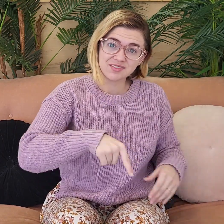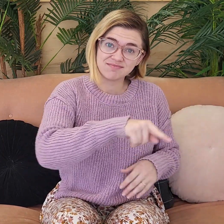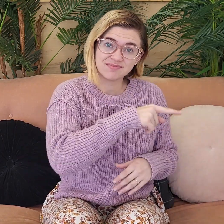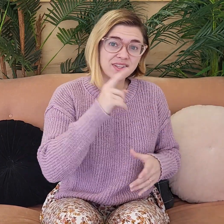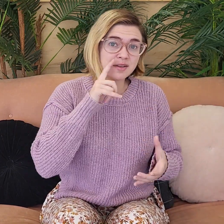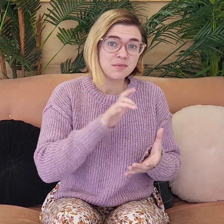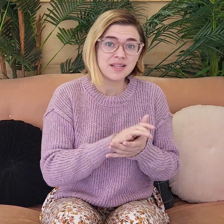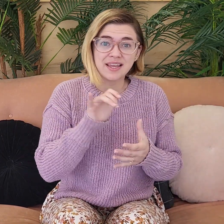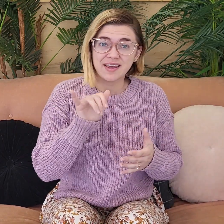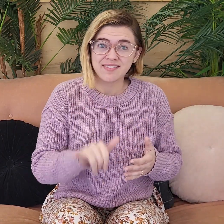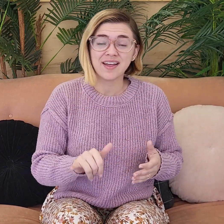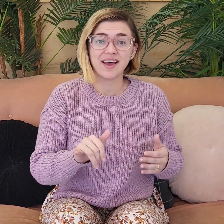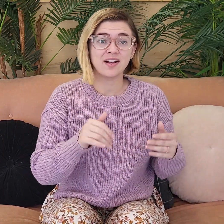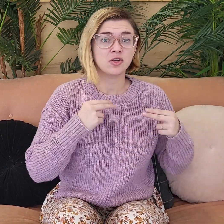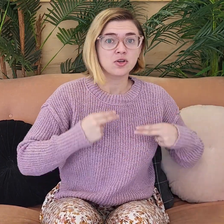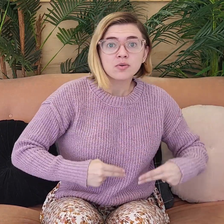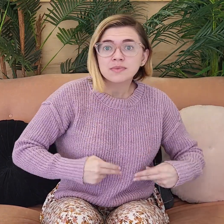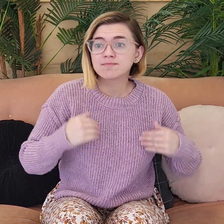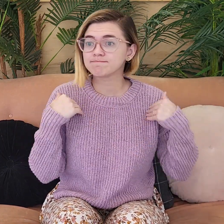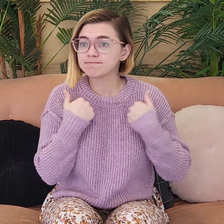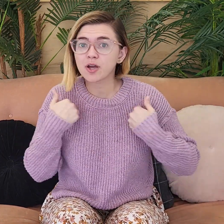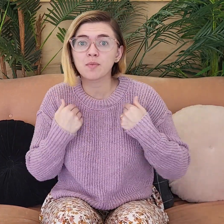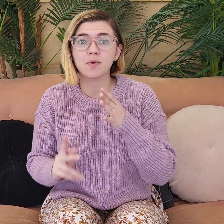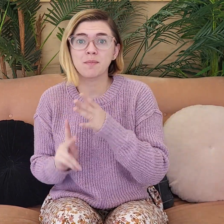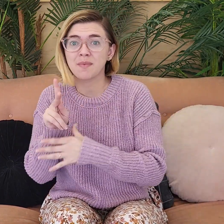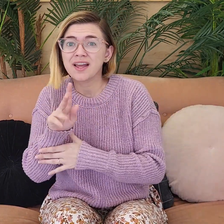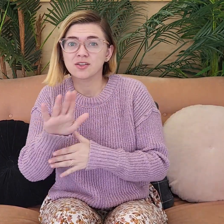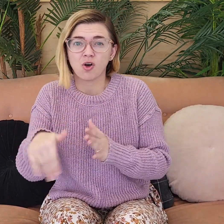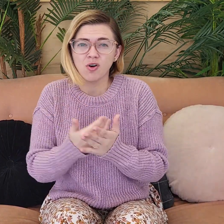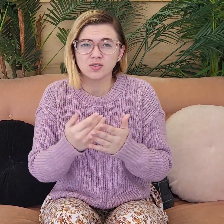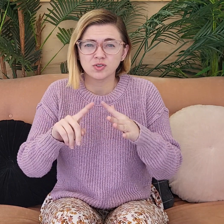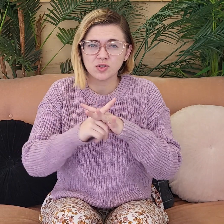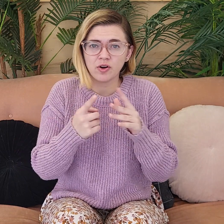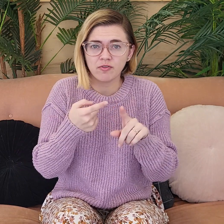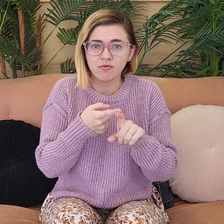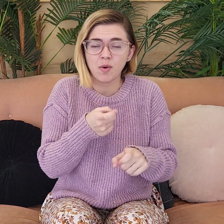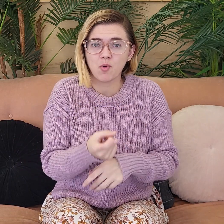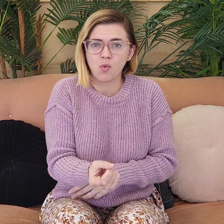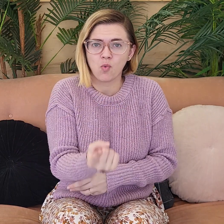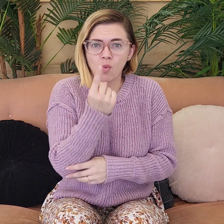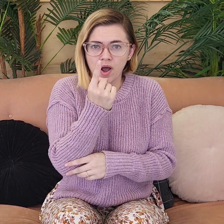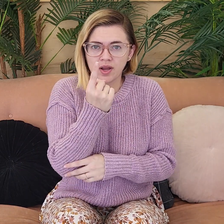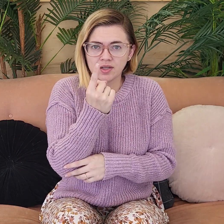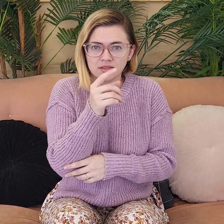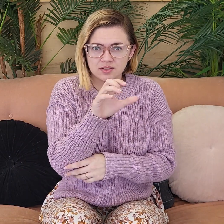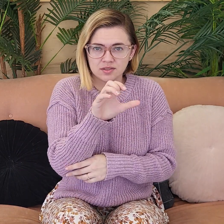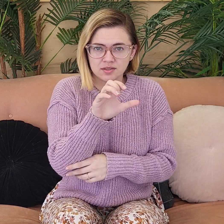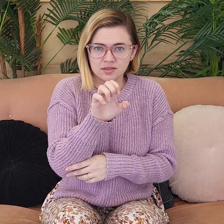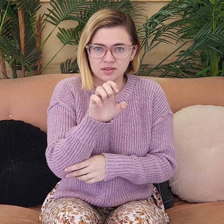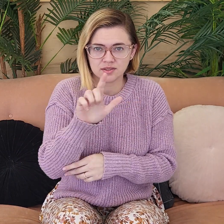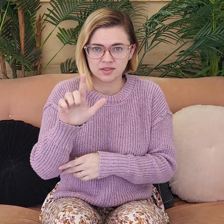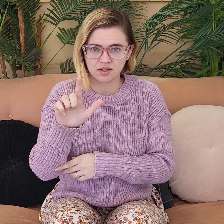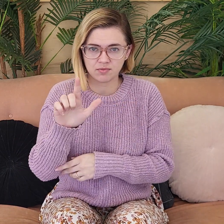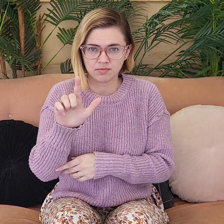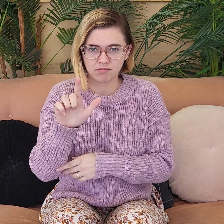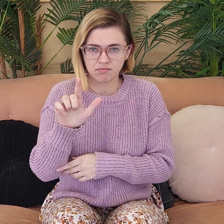lot of scientists, they believe that humans, animals, plants all started from a single cell.